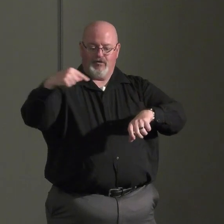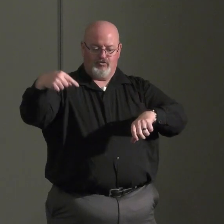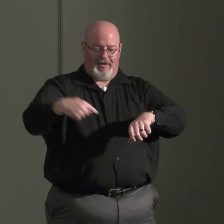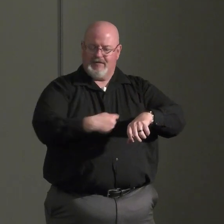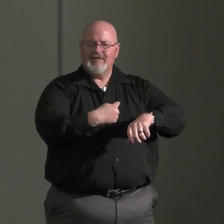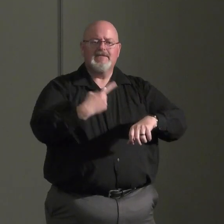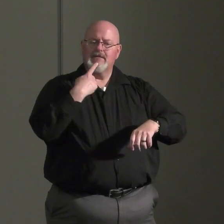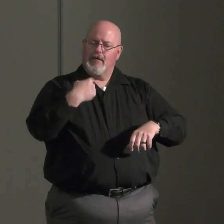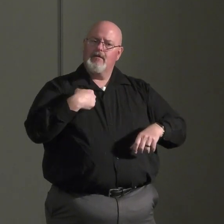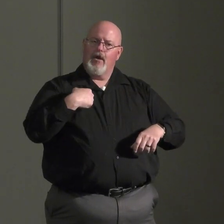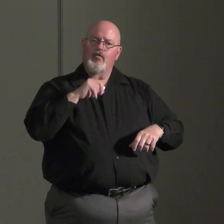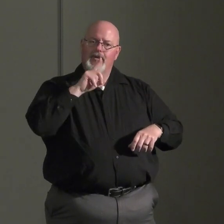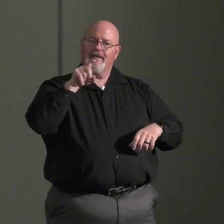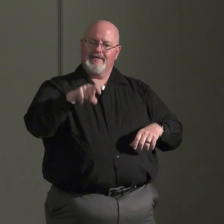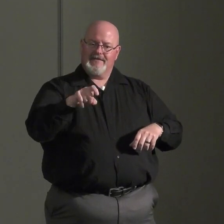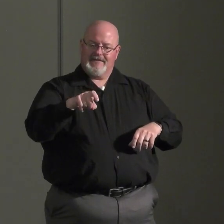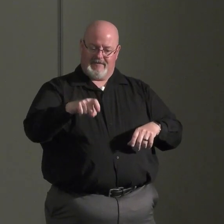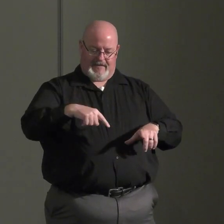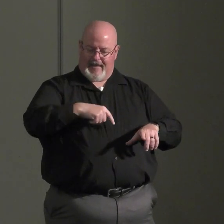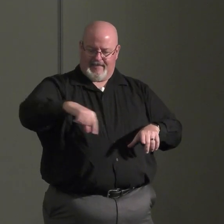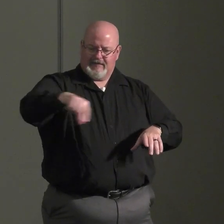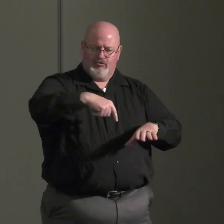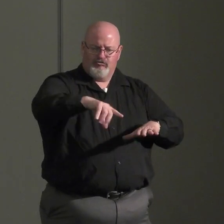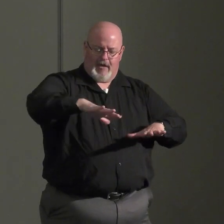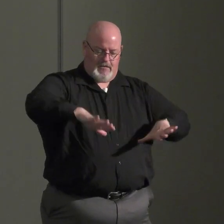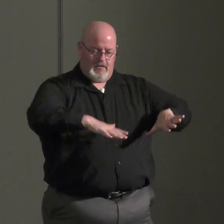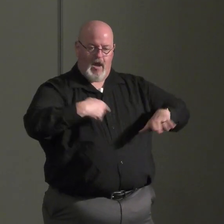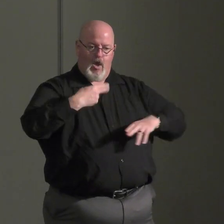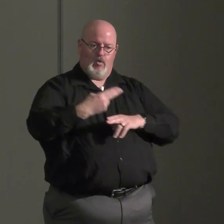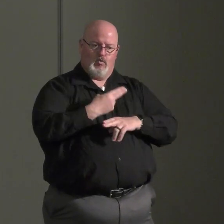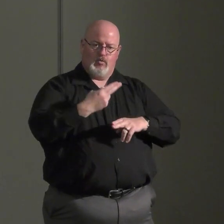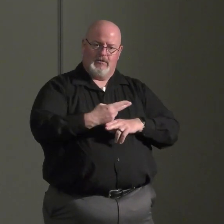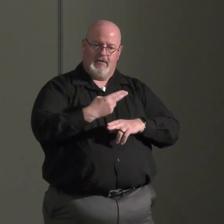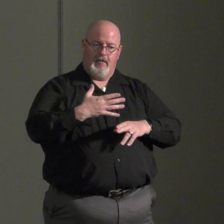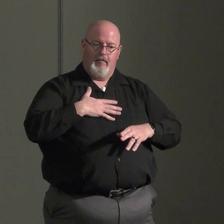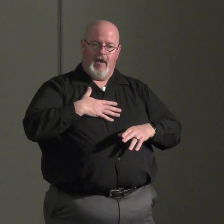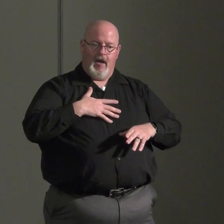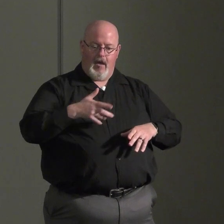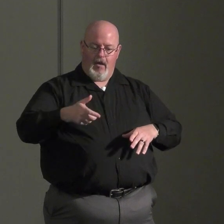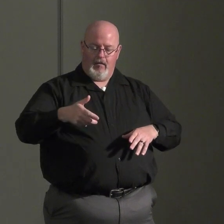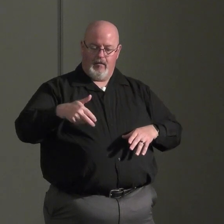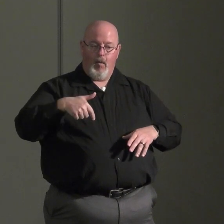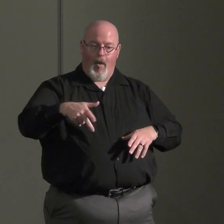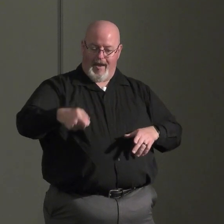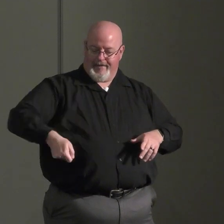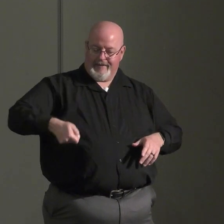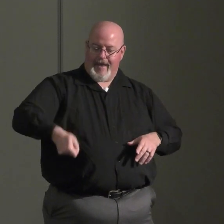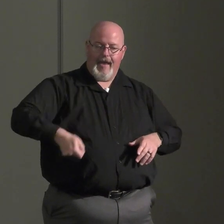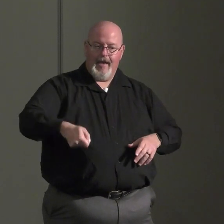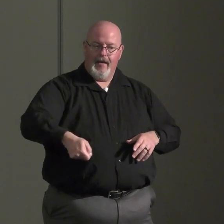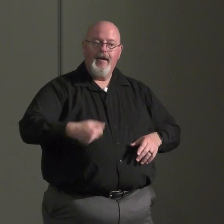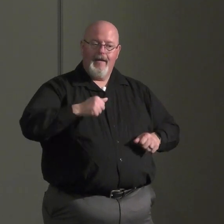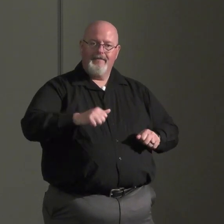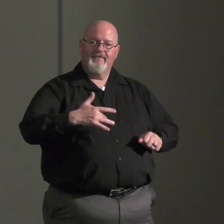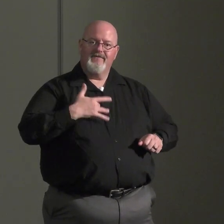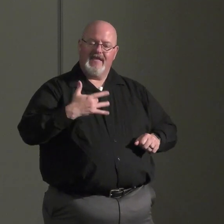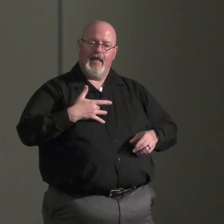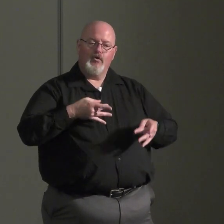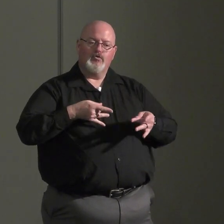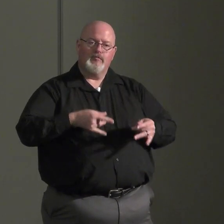said well I need them to be this direction. So I use my walking cane, I can feel it smoothly. So